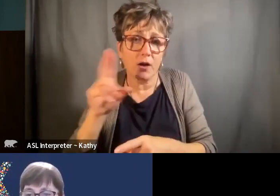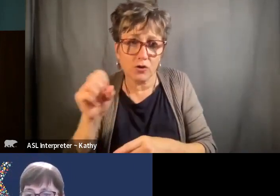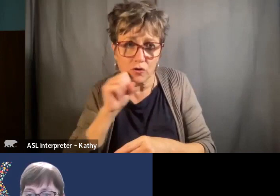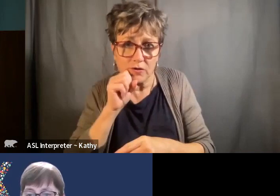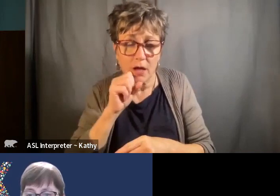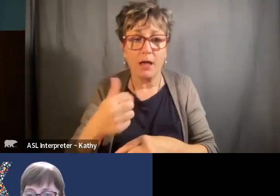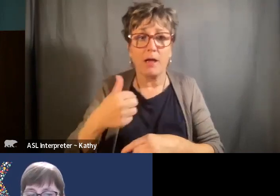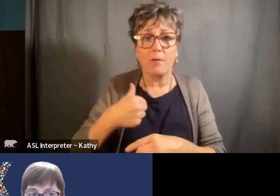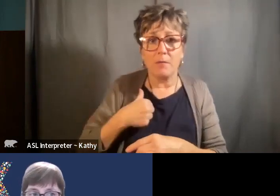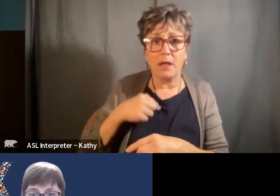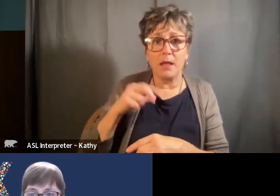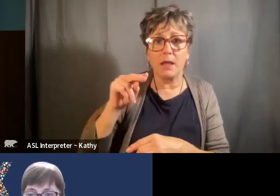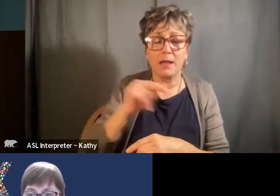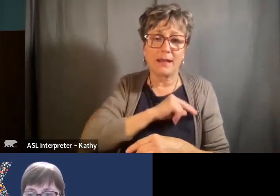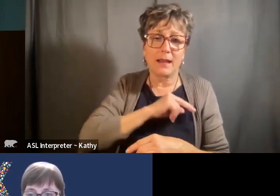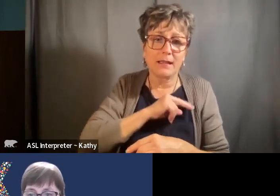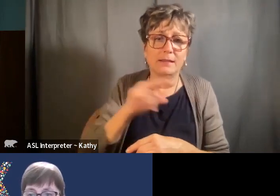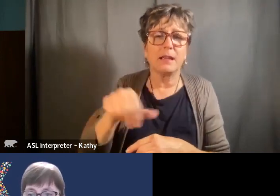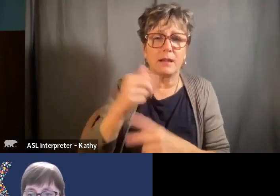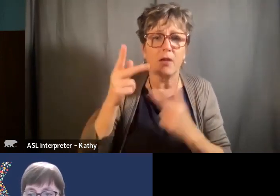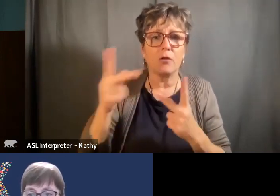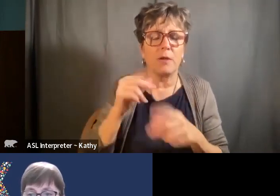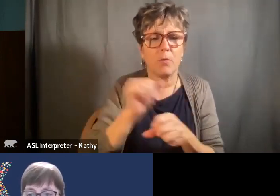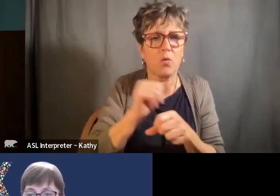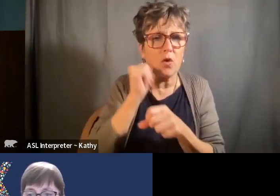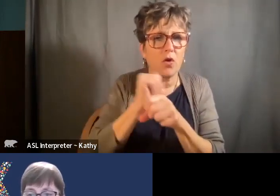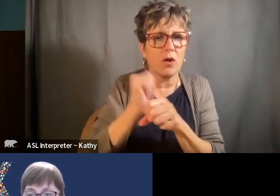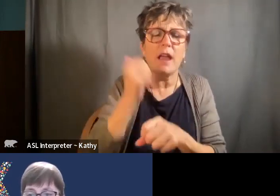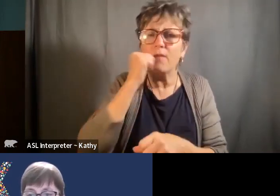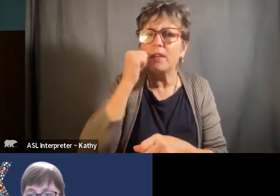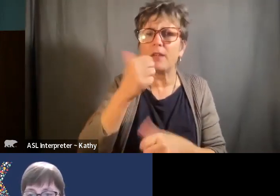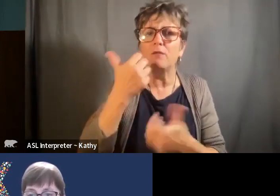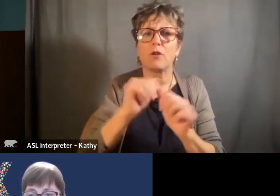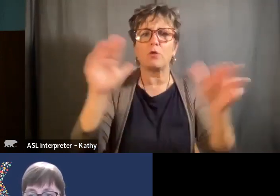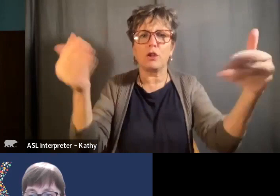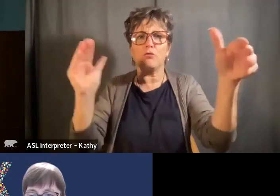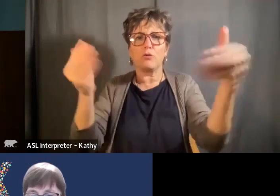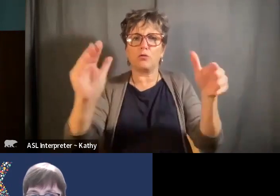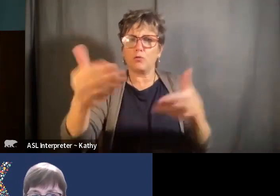daily basis really to make those one-on-one connections so you'd come to us for that.